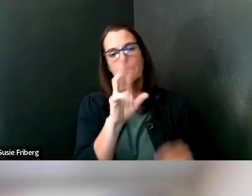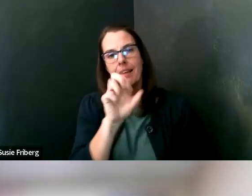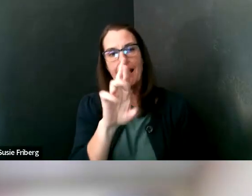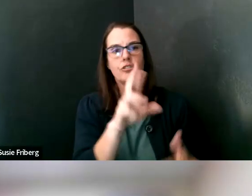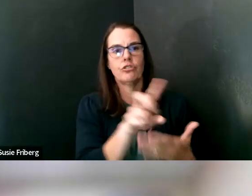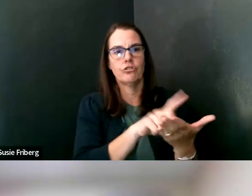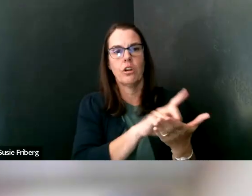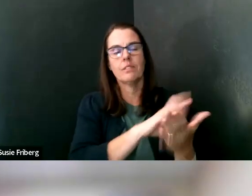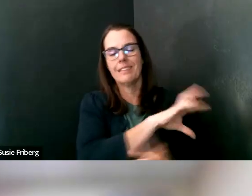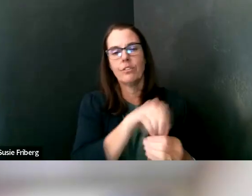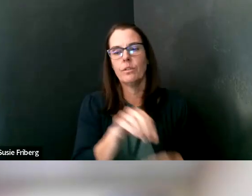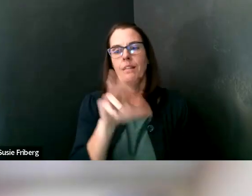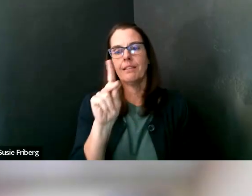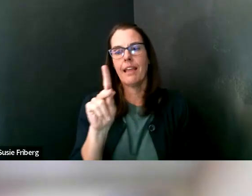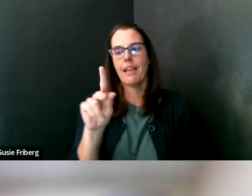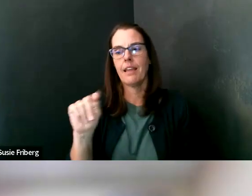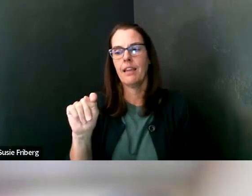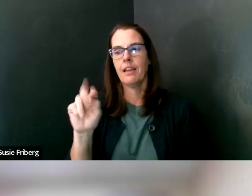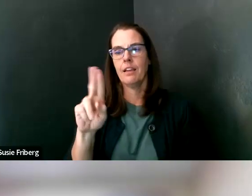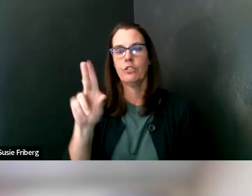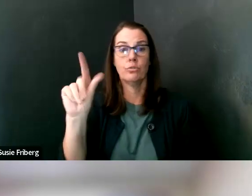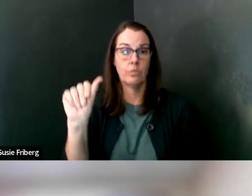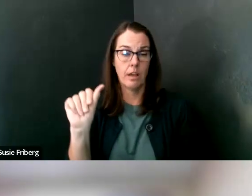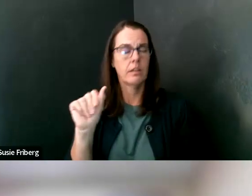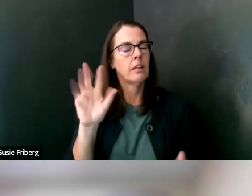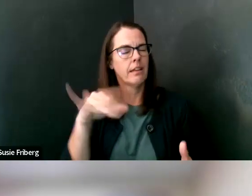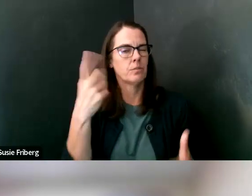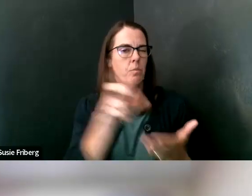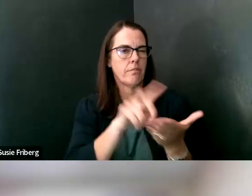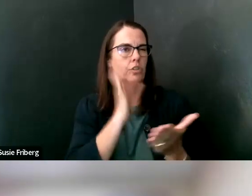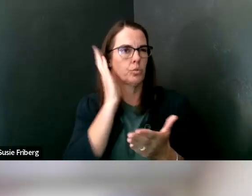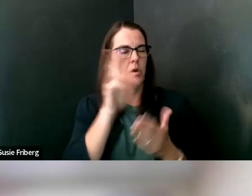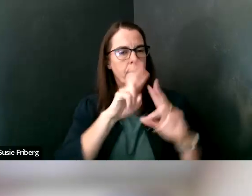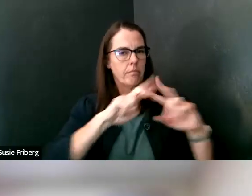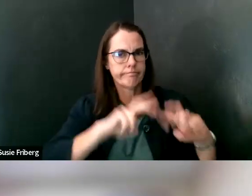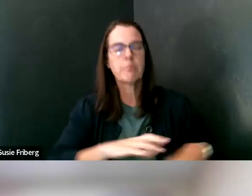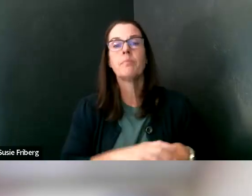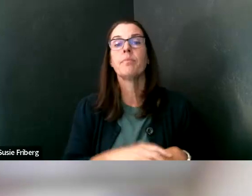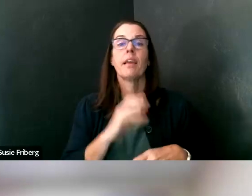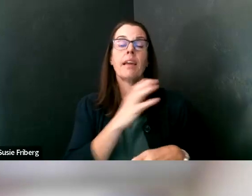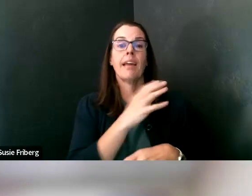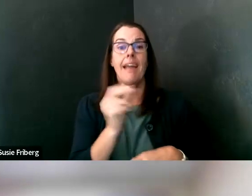Keytruda which is I know one of the drugs that you guys will be looking at. Um and that means that